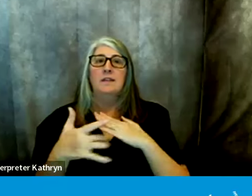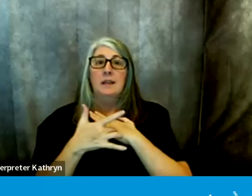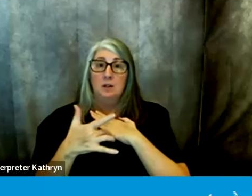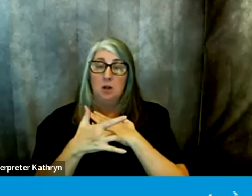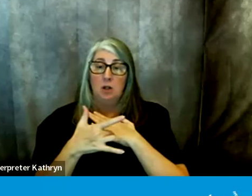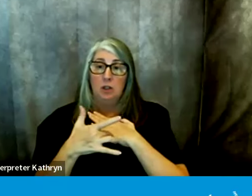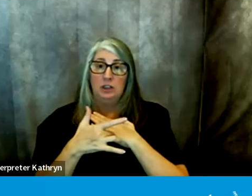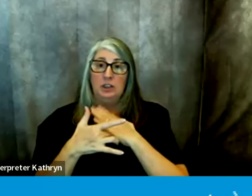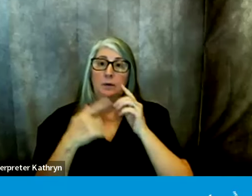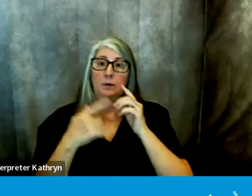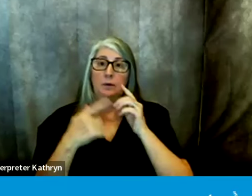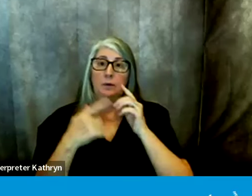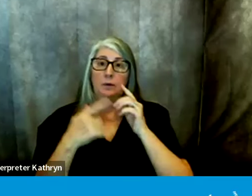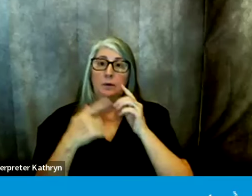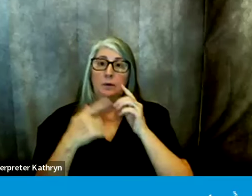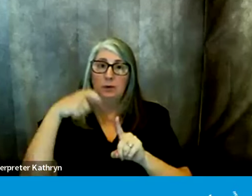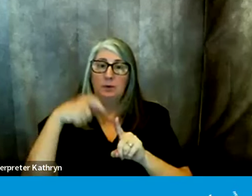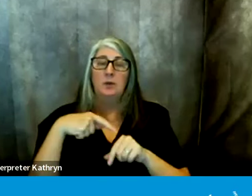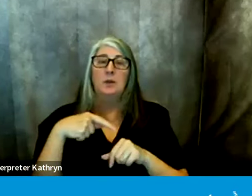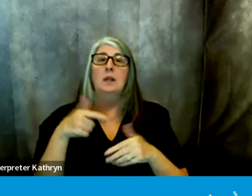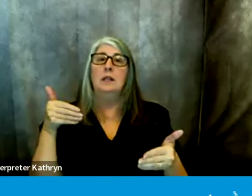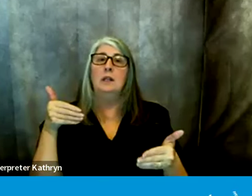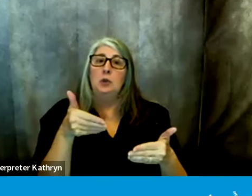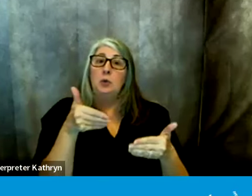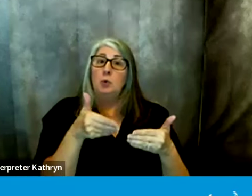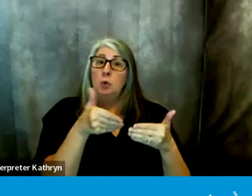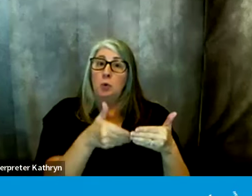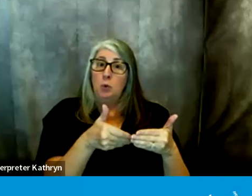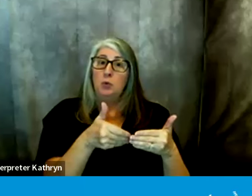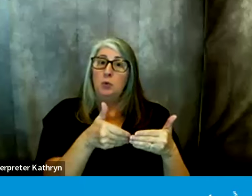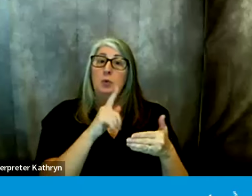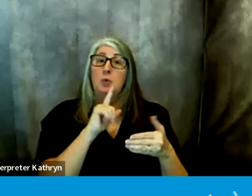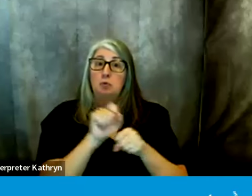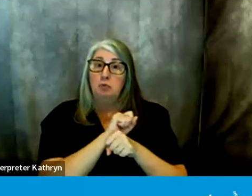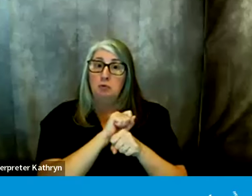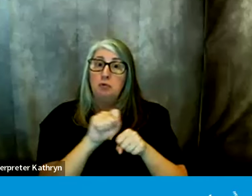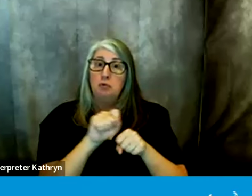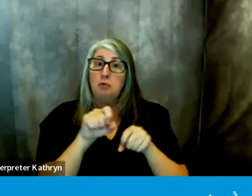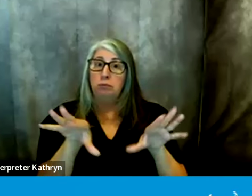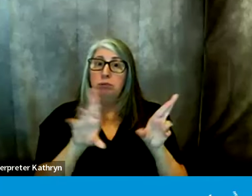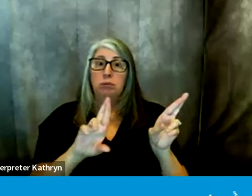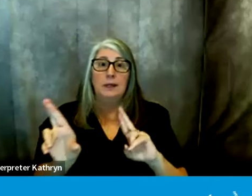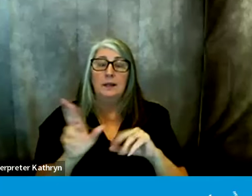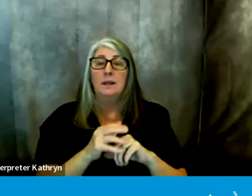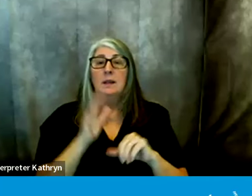is close to being reality and we do hope, we appreciate the patience that people have shown